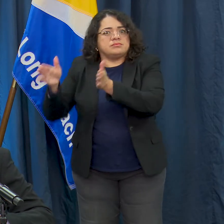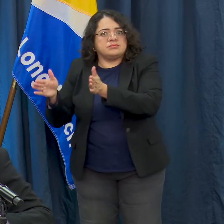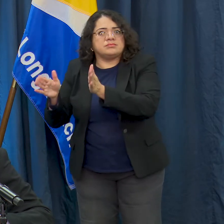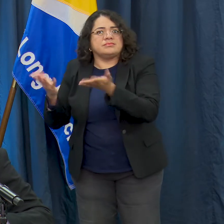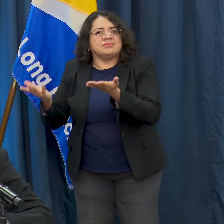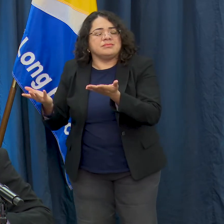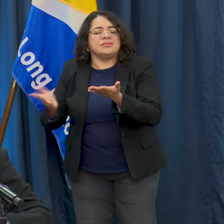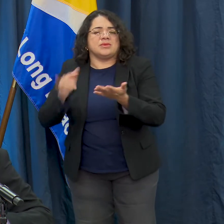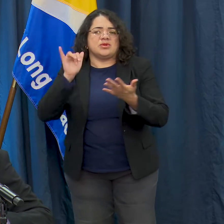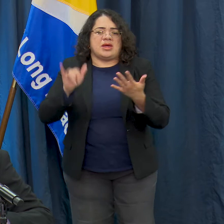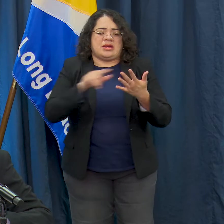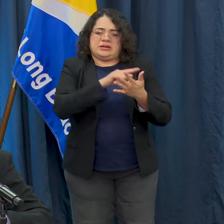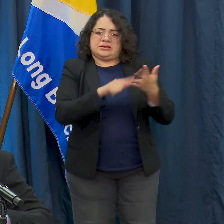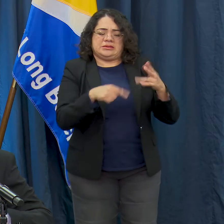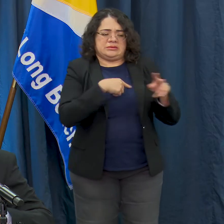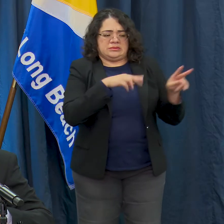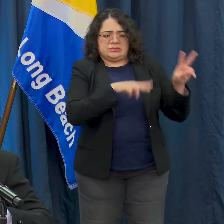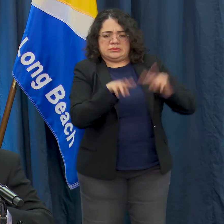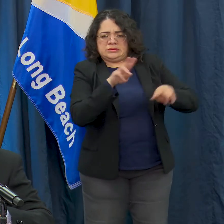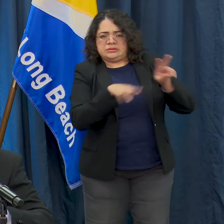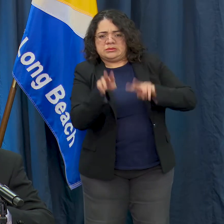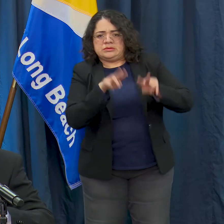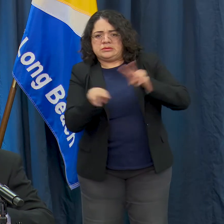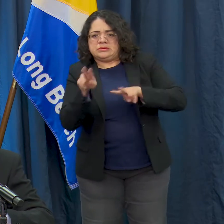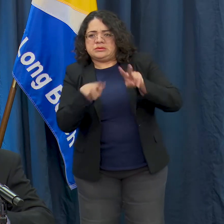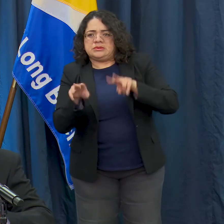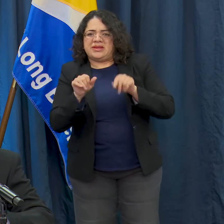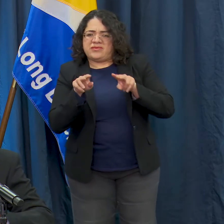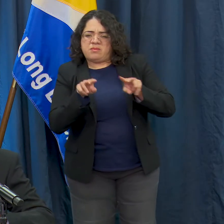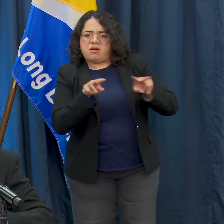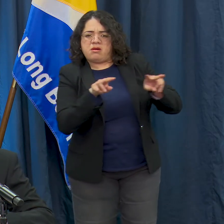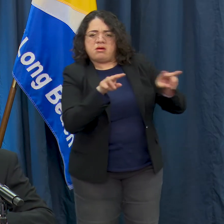right direction and that's what we'll be looking at. Now there's a lot of